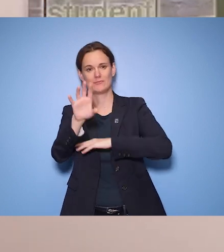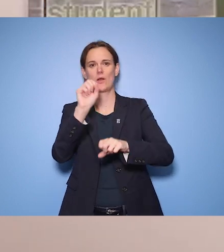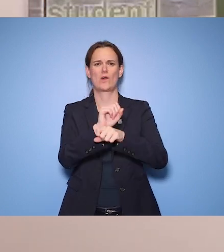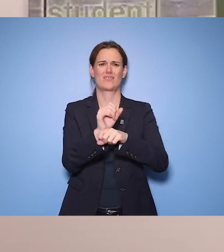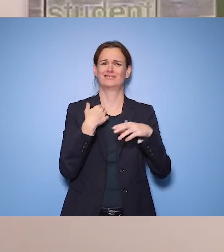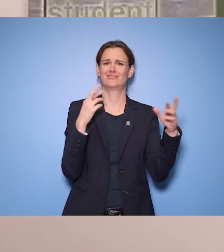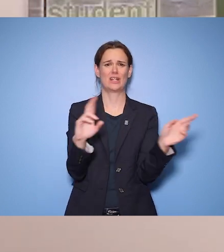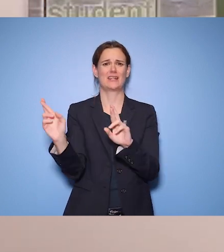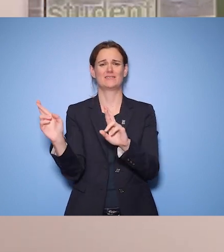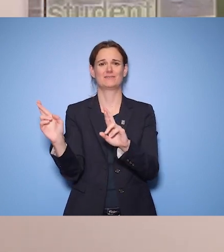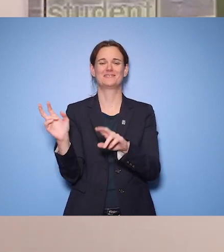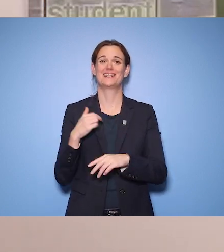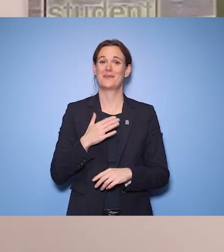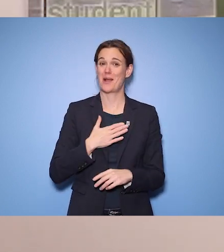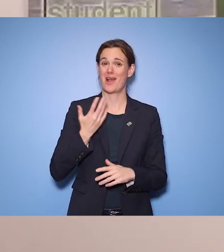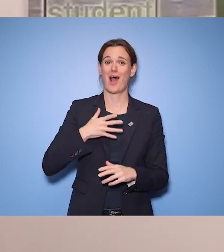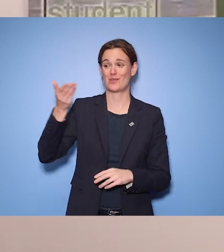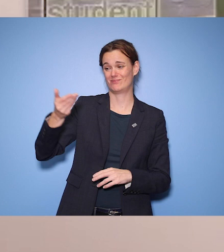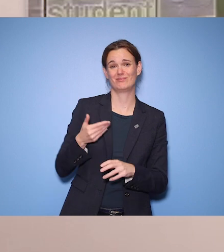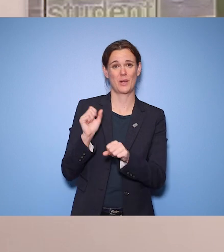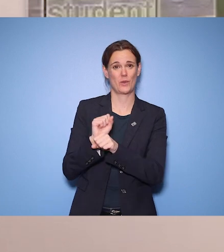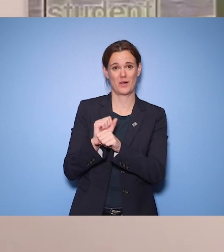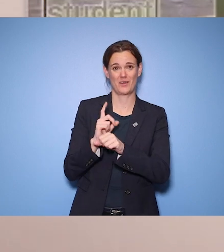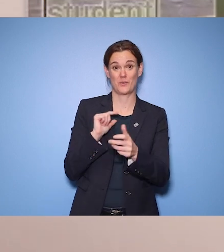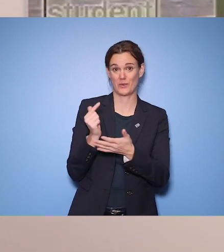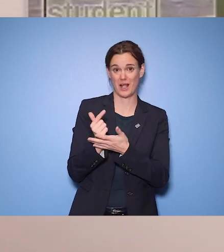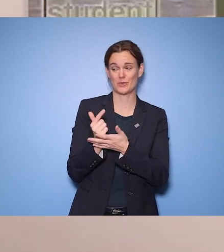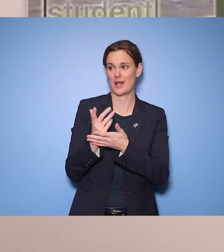I'm pleased to say that I've been already offered a job waiting for me when I graduate.